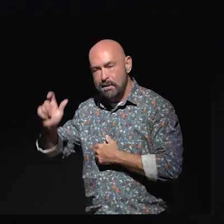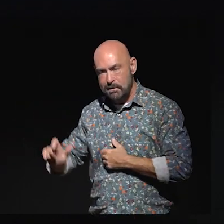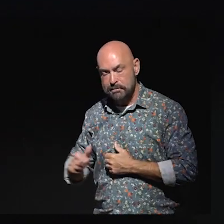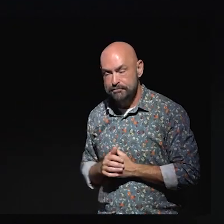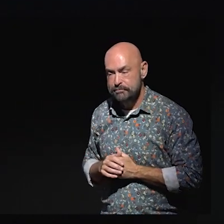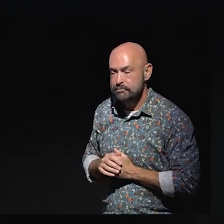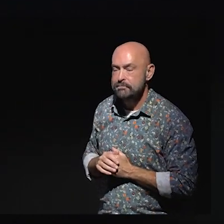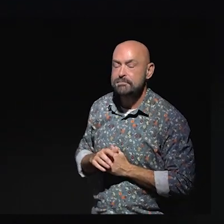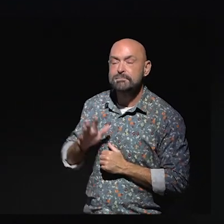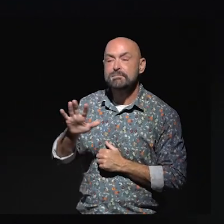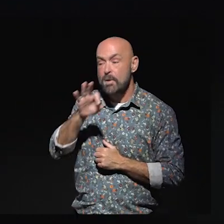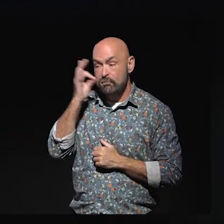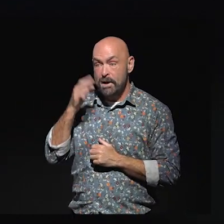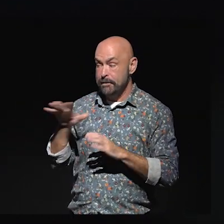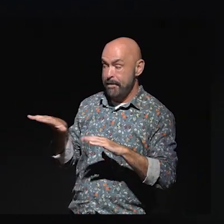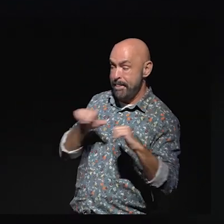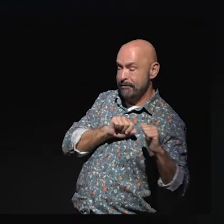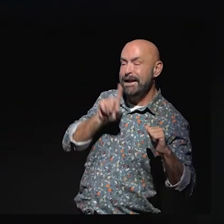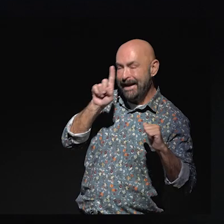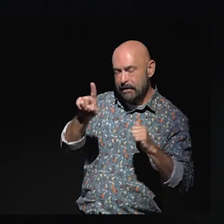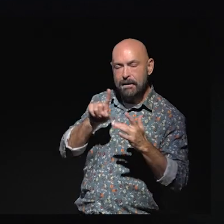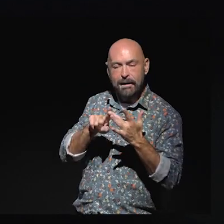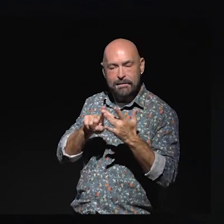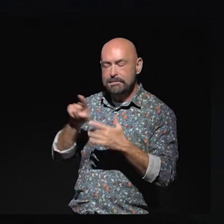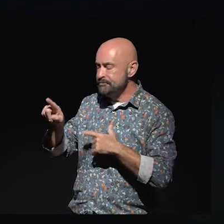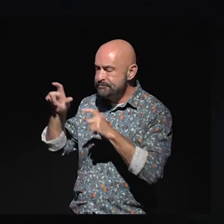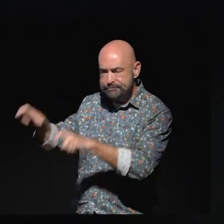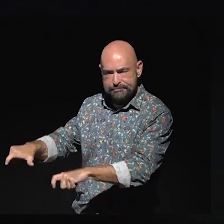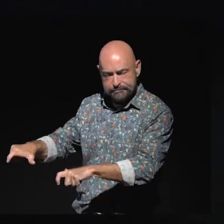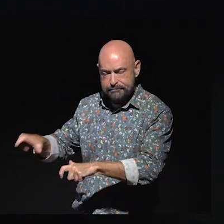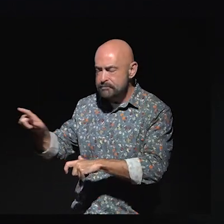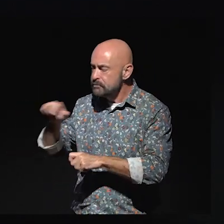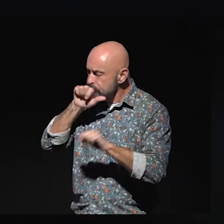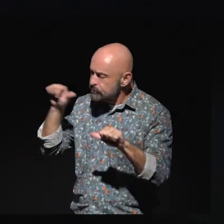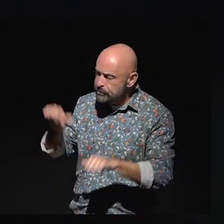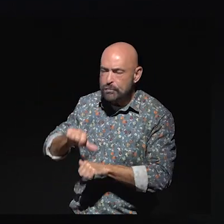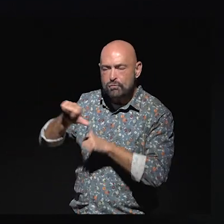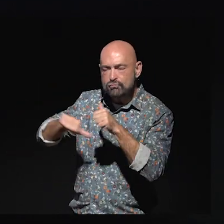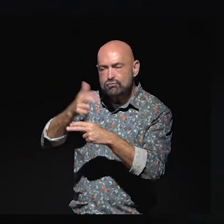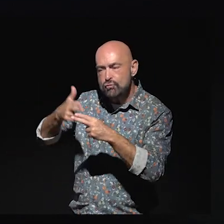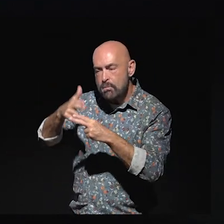All of the French left except for Ingres. He loved Rome more than he loved France,